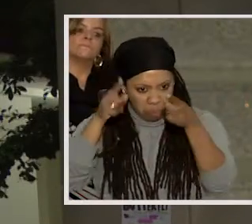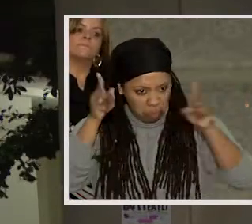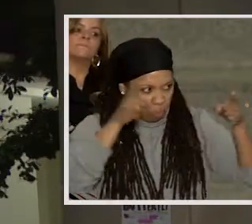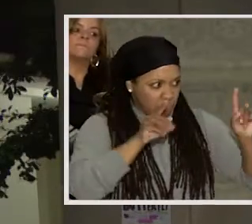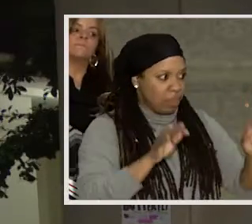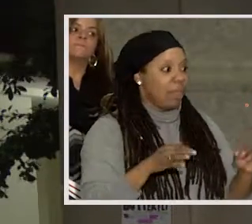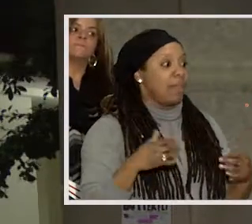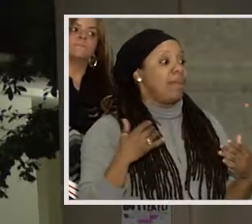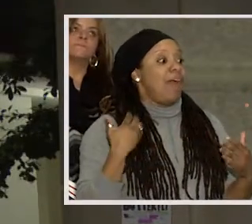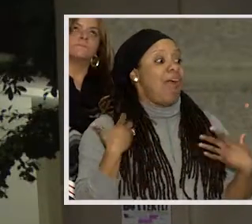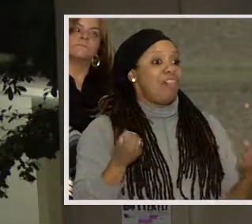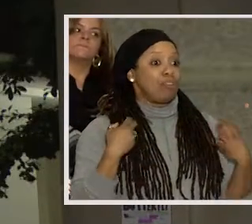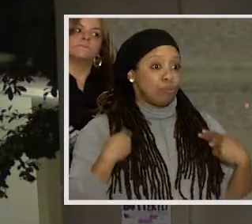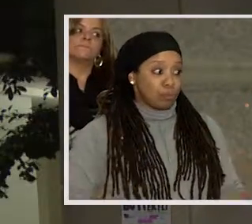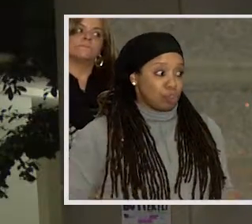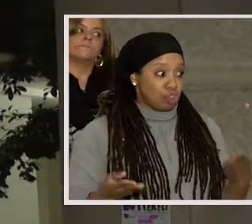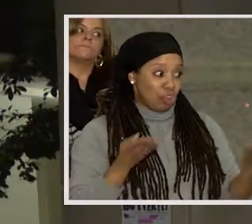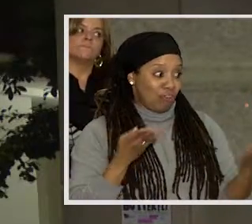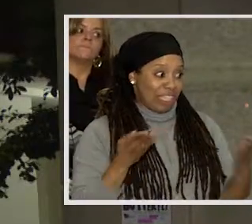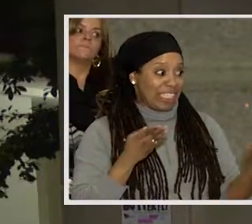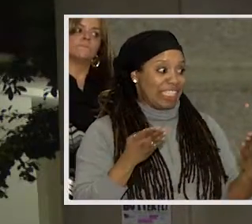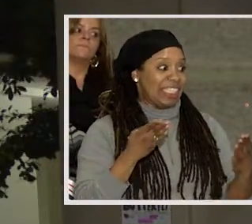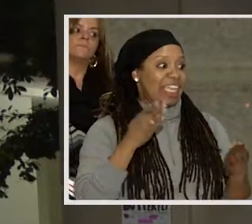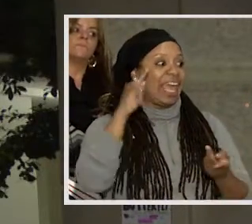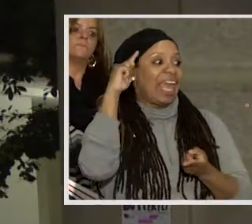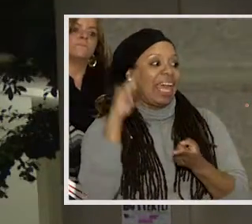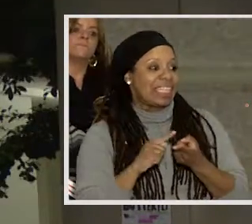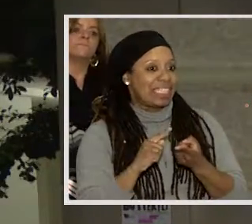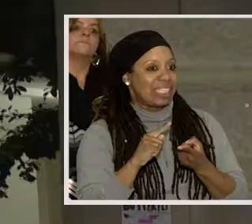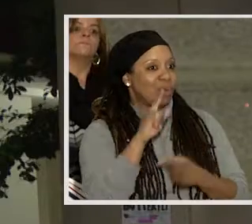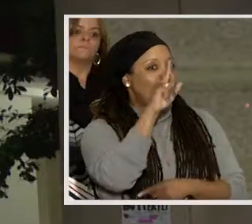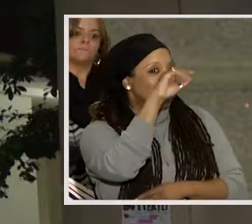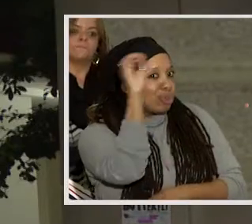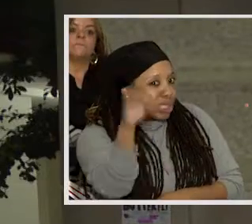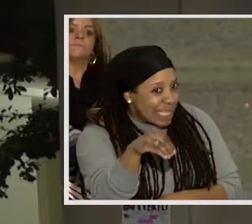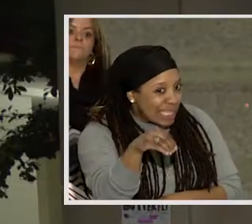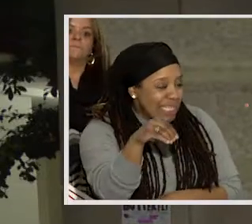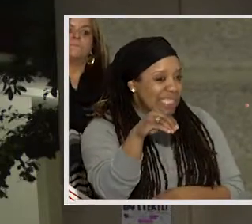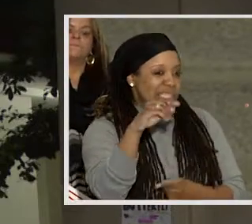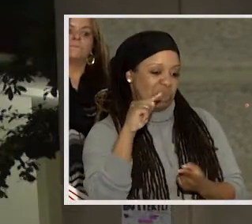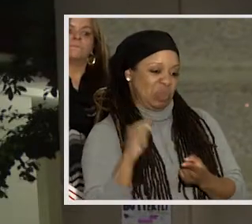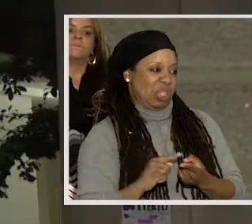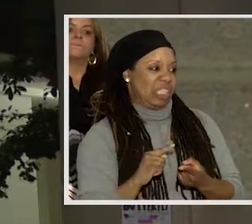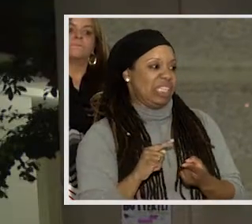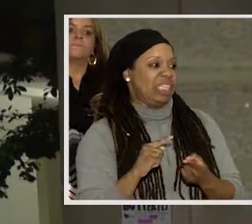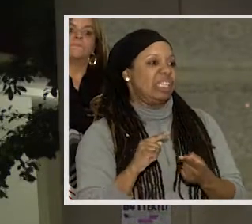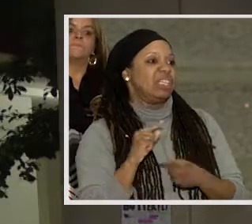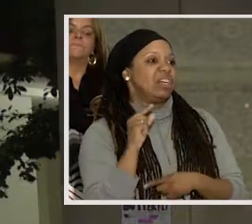MORE ON HOUSING WE WILL BE ABLE TO SAVE MONEY THERE. THIS HAS BEEN SHOWN WITH THE HOUSING FIRST MODEL.